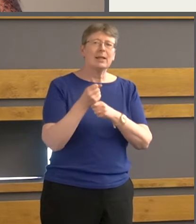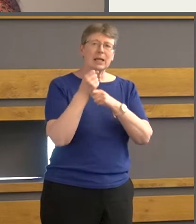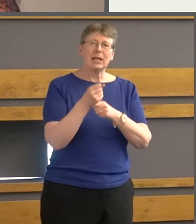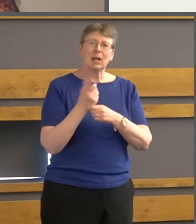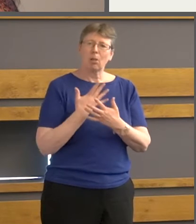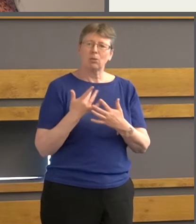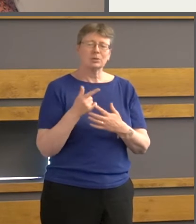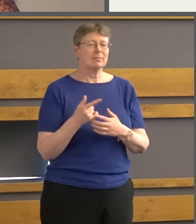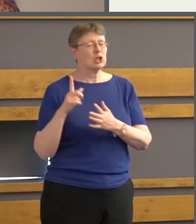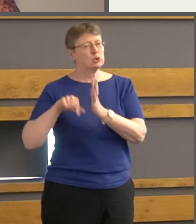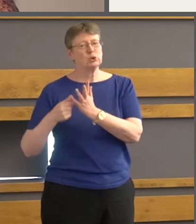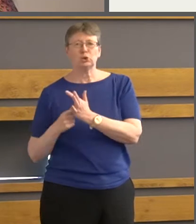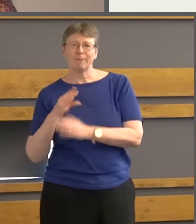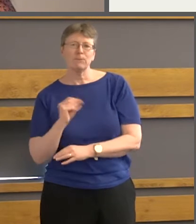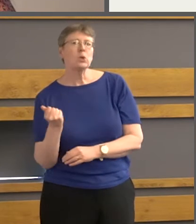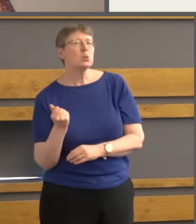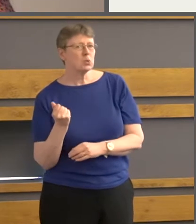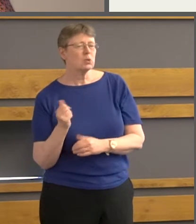jute had just two representatives at Westminster.